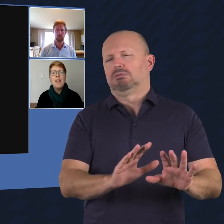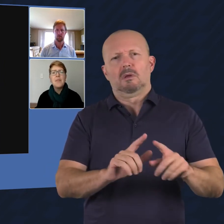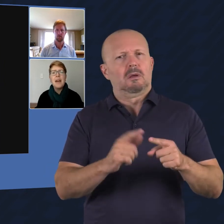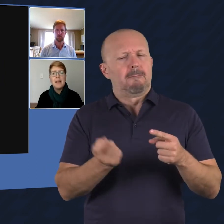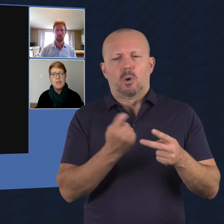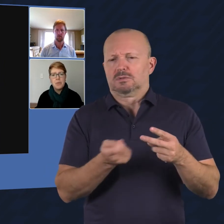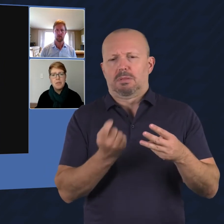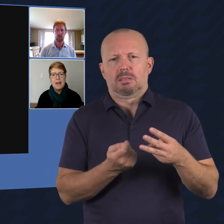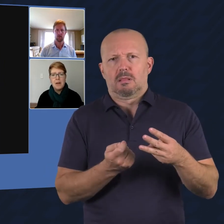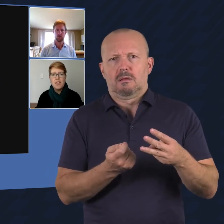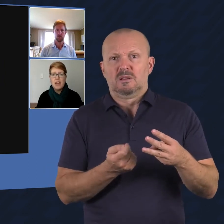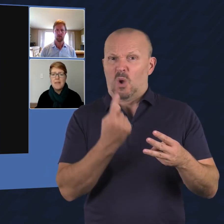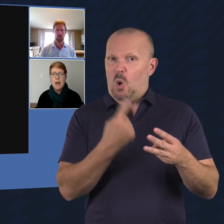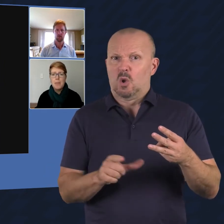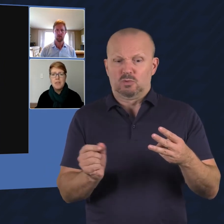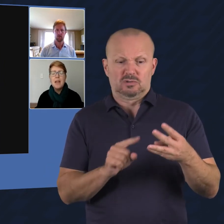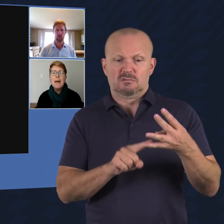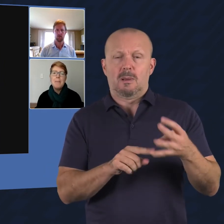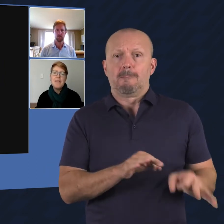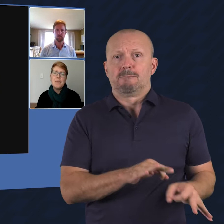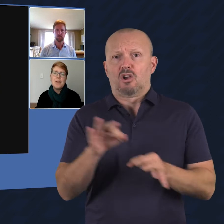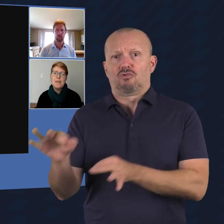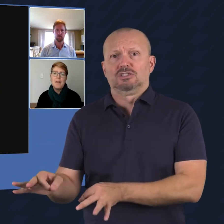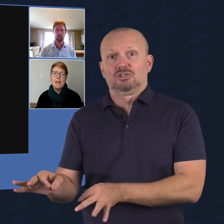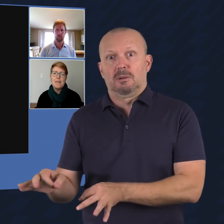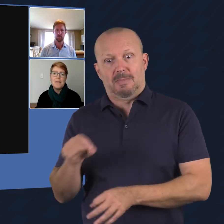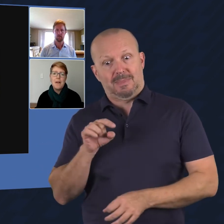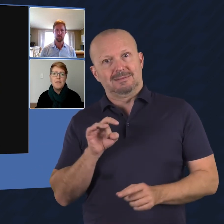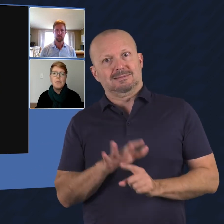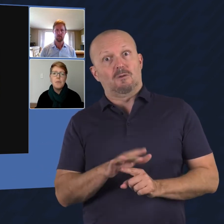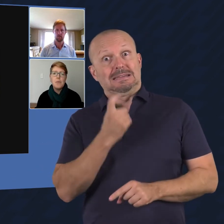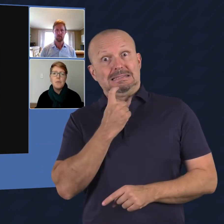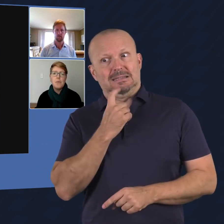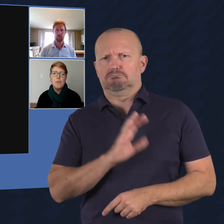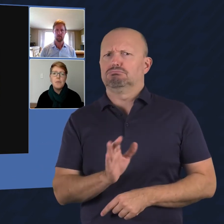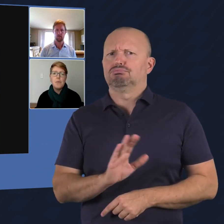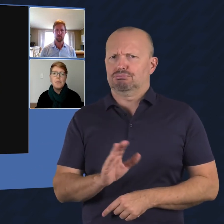And so, that left us with migration as an option but this itself was no simple task.